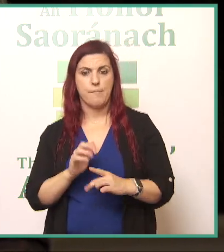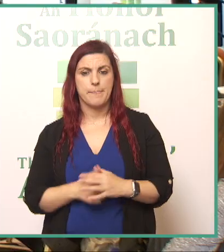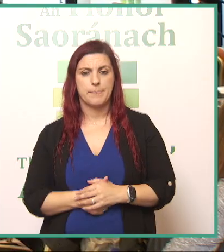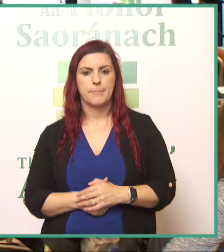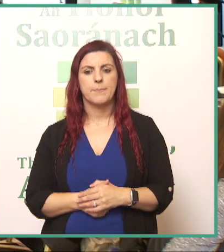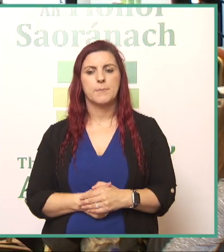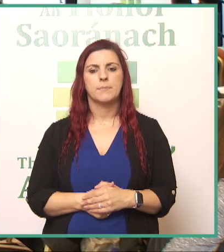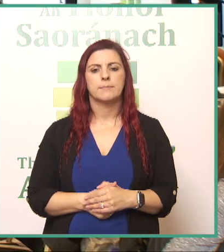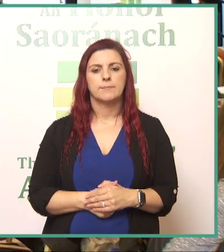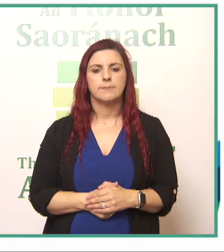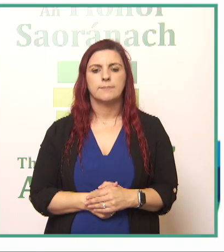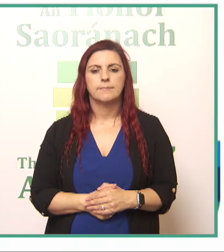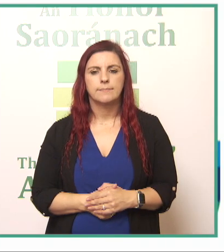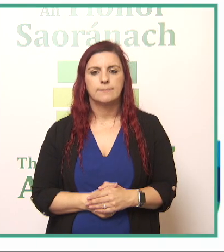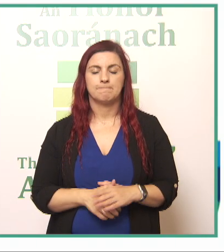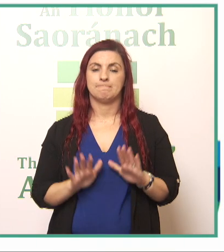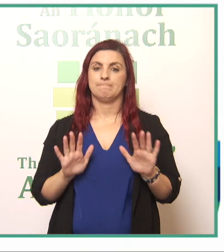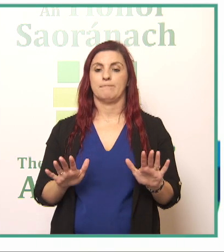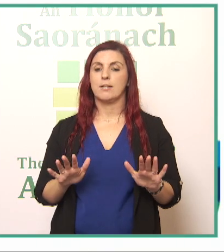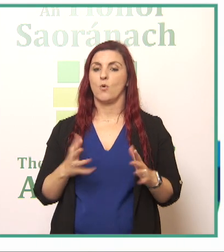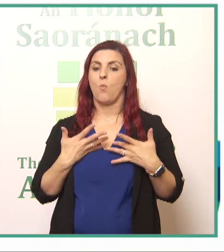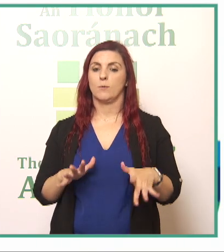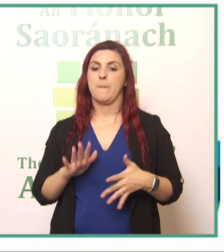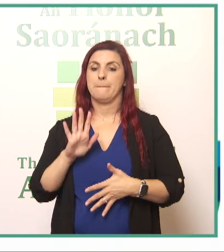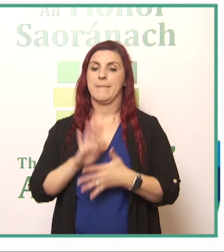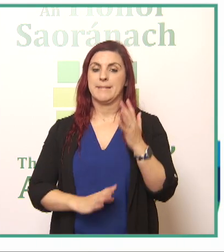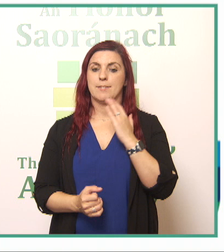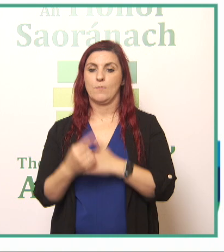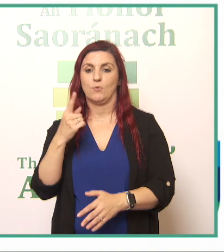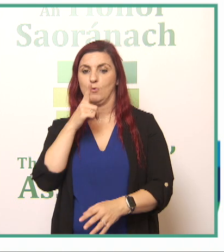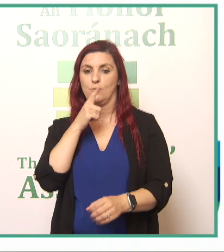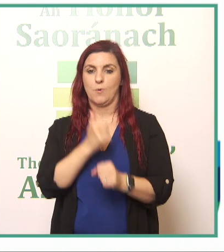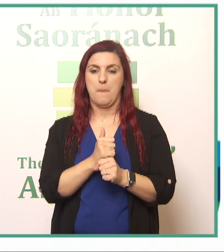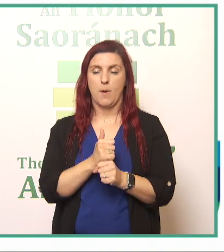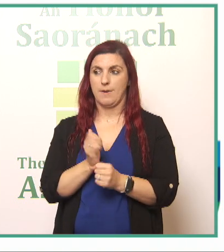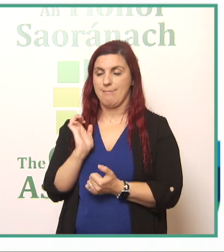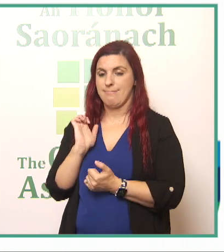I couldn't let the opportunity go without putting one slide on multi-species swords and these are